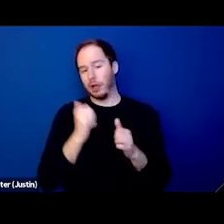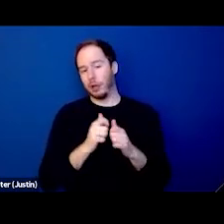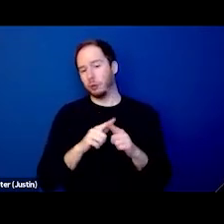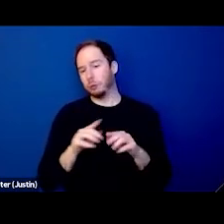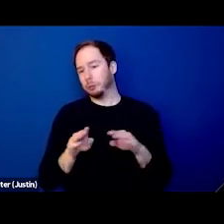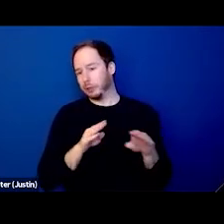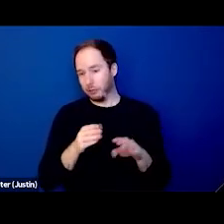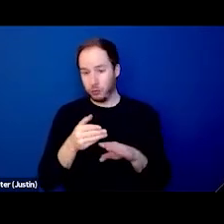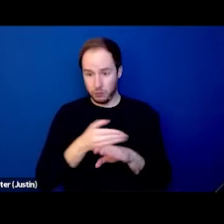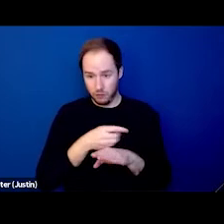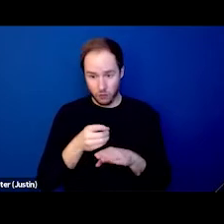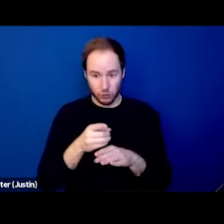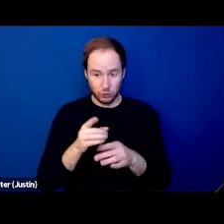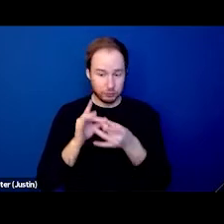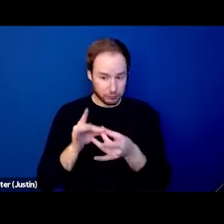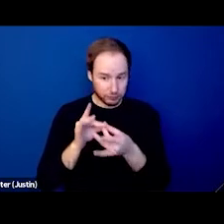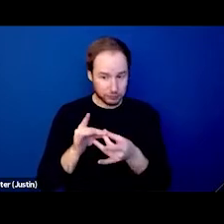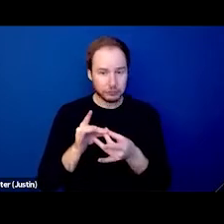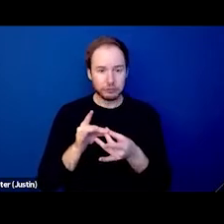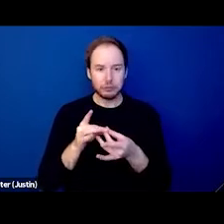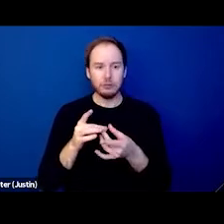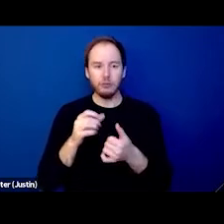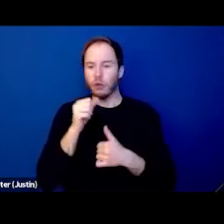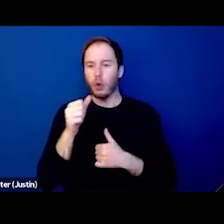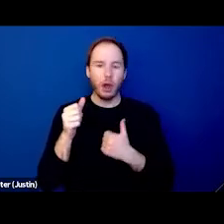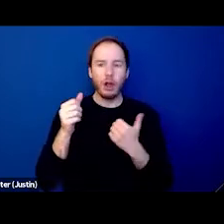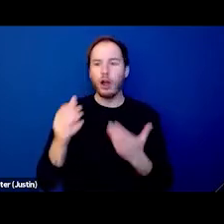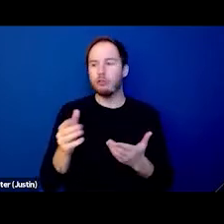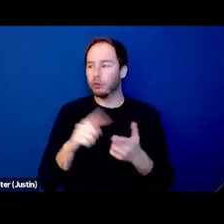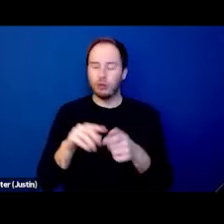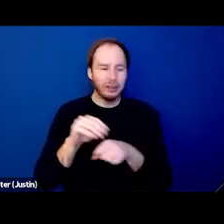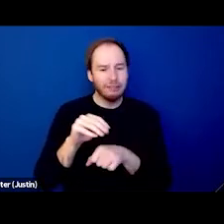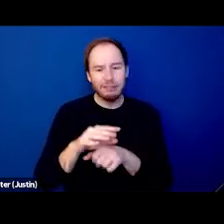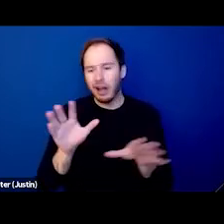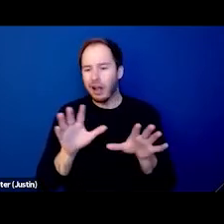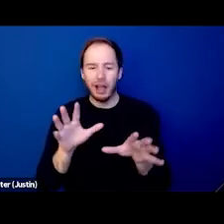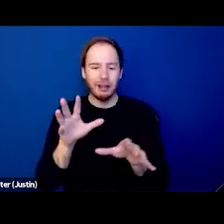refrain from offering any advice until you've reached the point